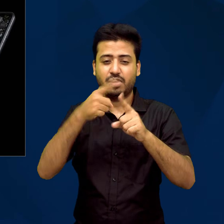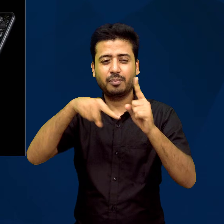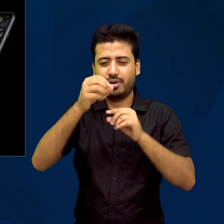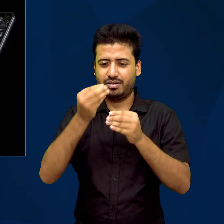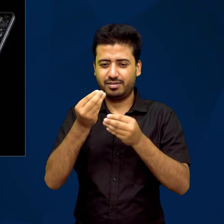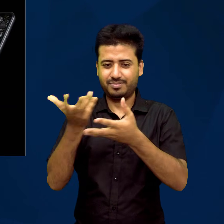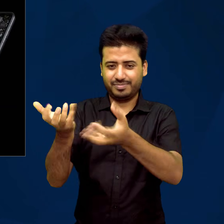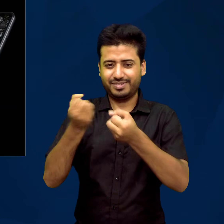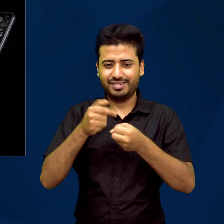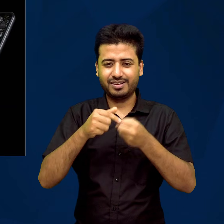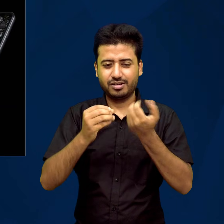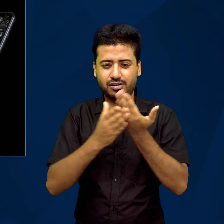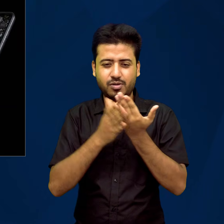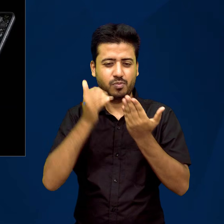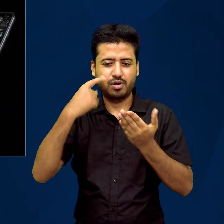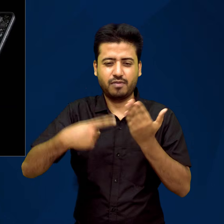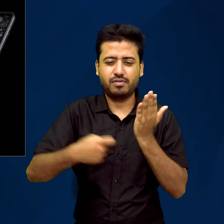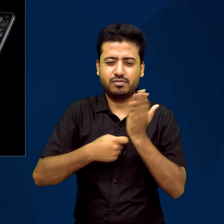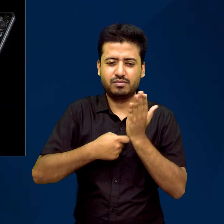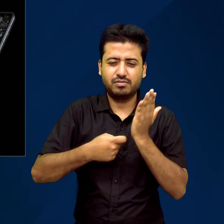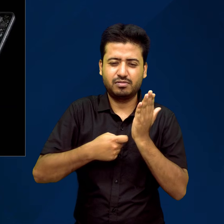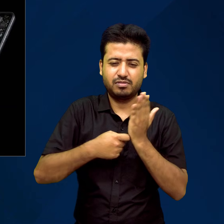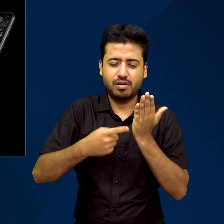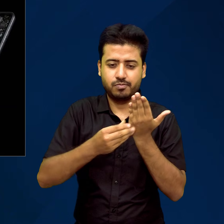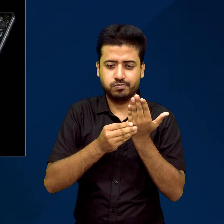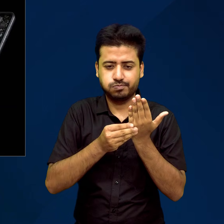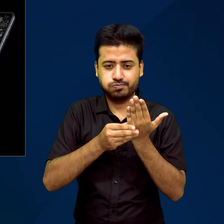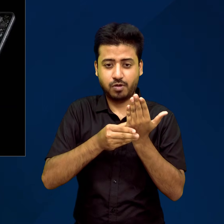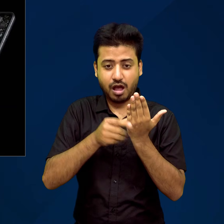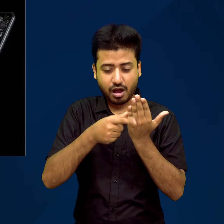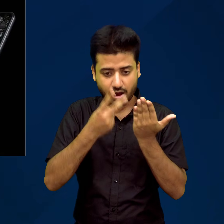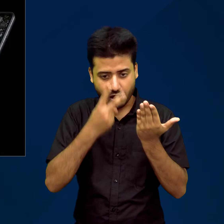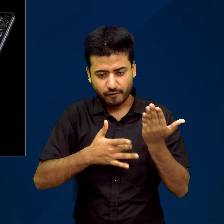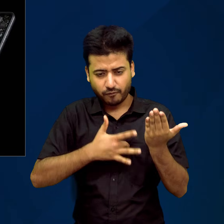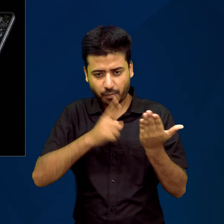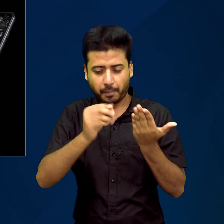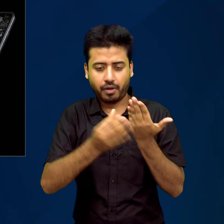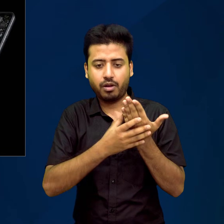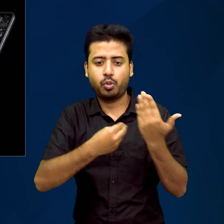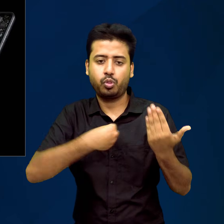massive power plants rely on transforming chemical energy into electrical energy.